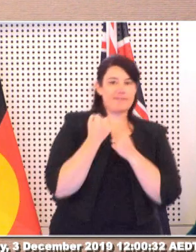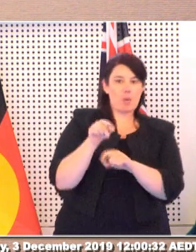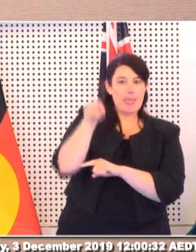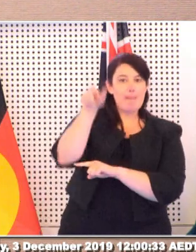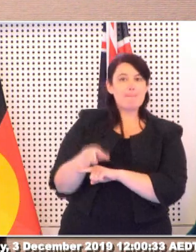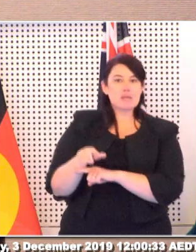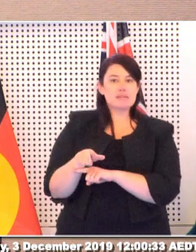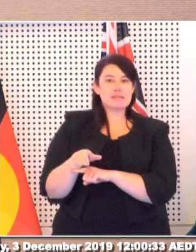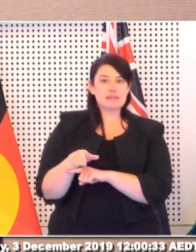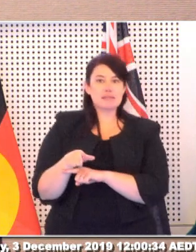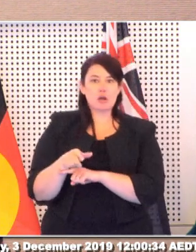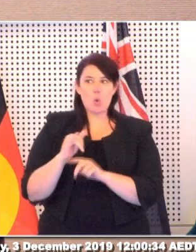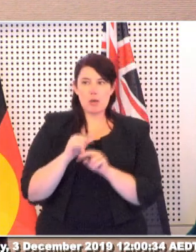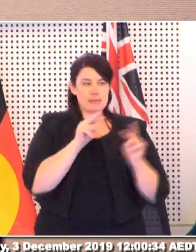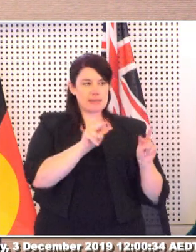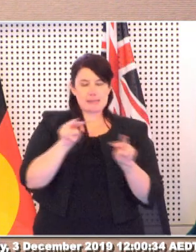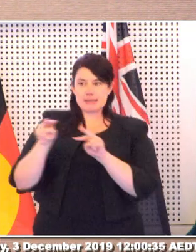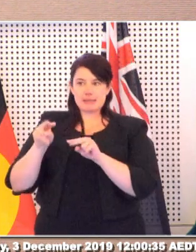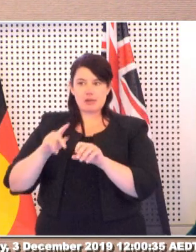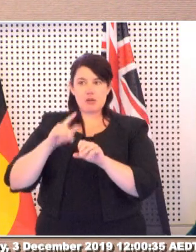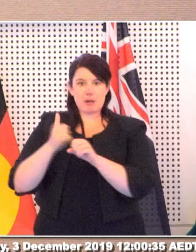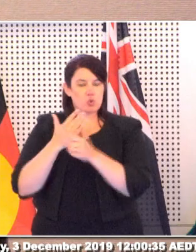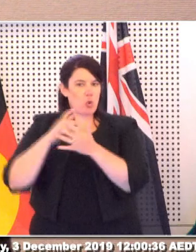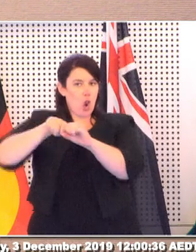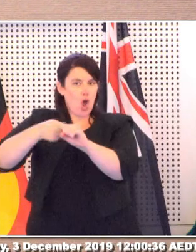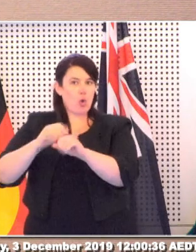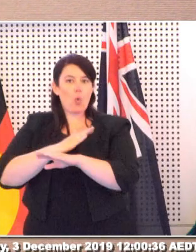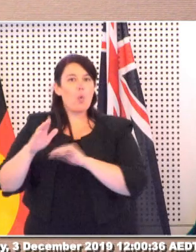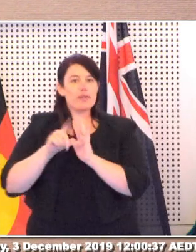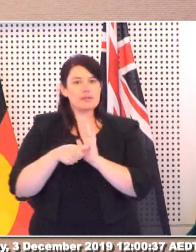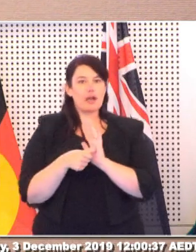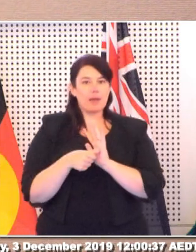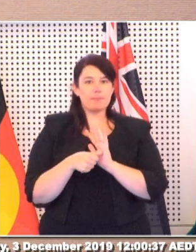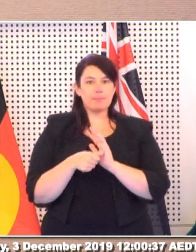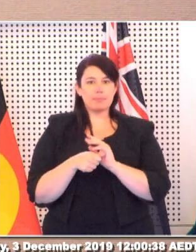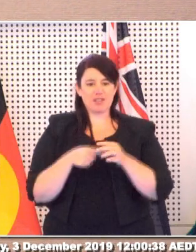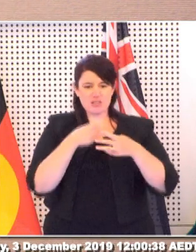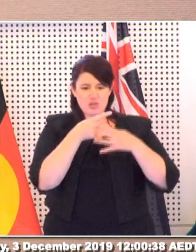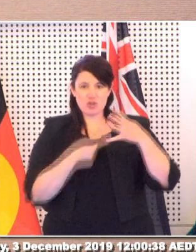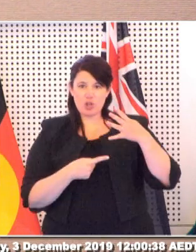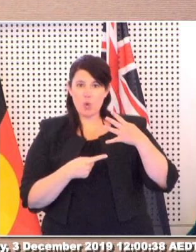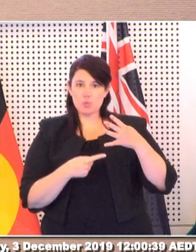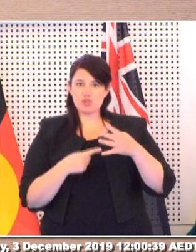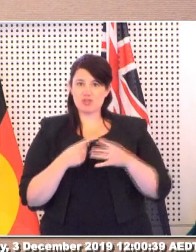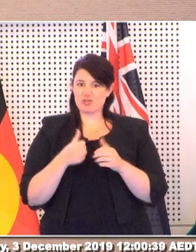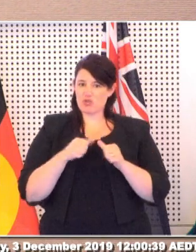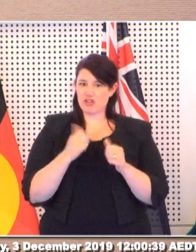being hyper vigilant about keeping the door locked all the time, a set of strategies that effectively make you less visible in the world.